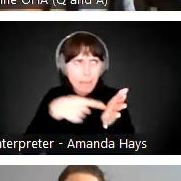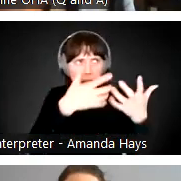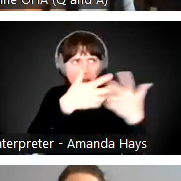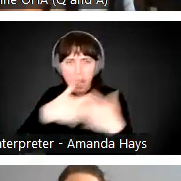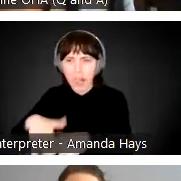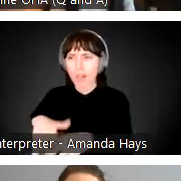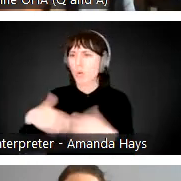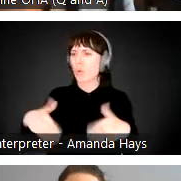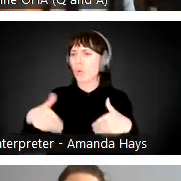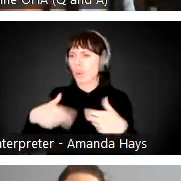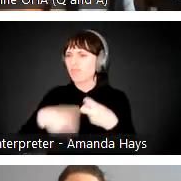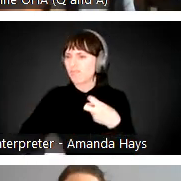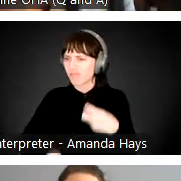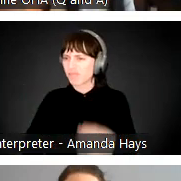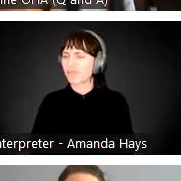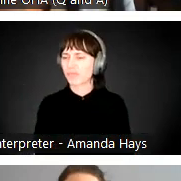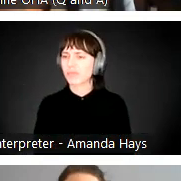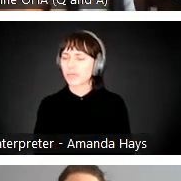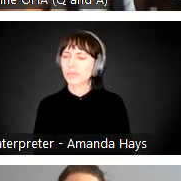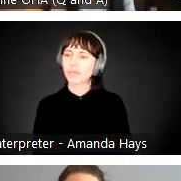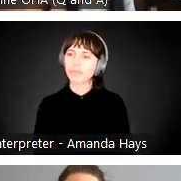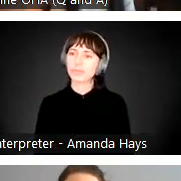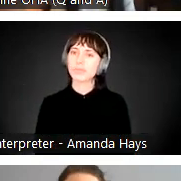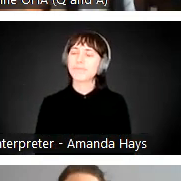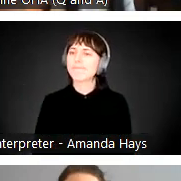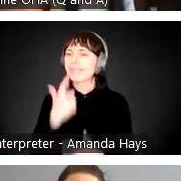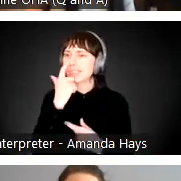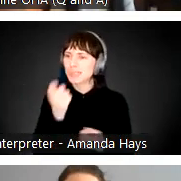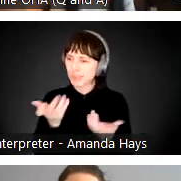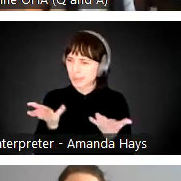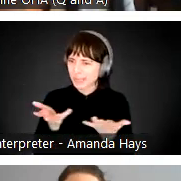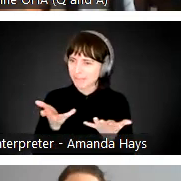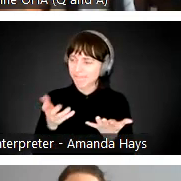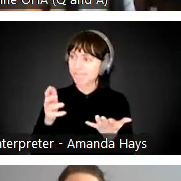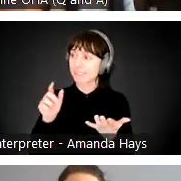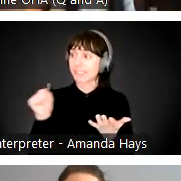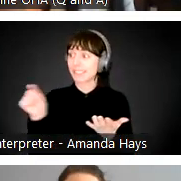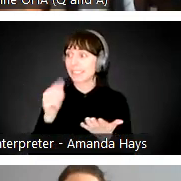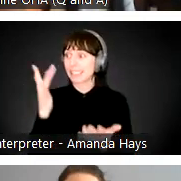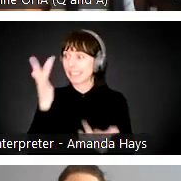a challenge, and I think what's interesting is that, when you look at illnesses for which we have medical